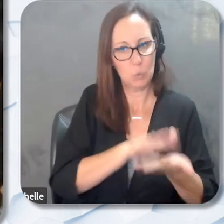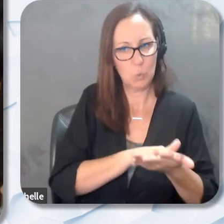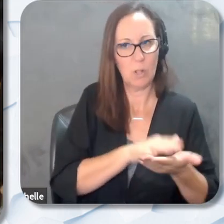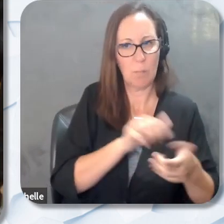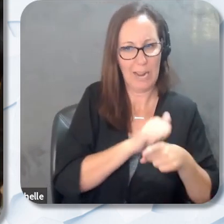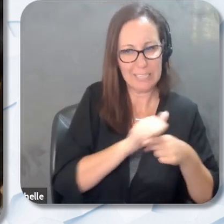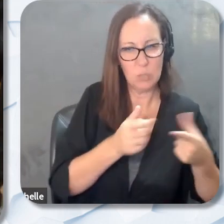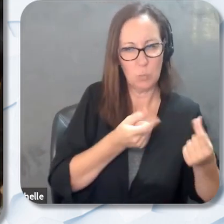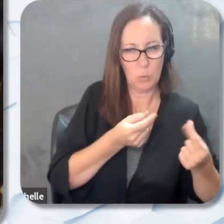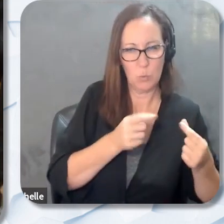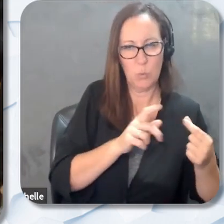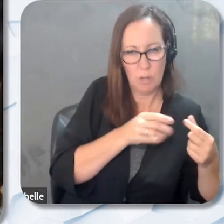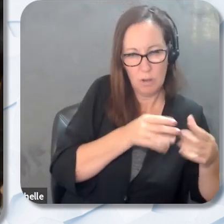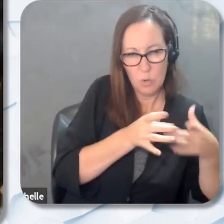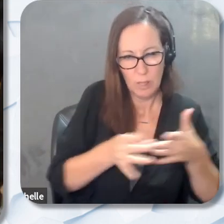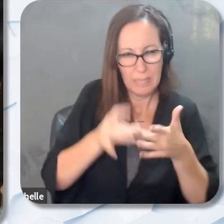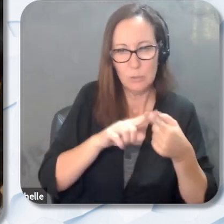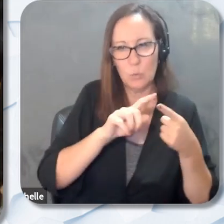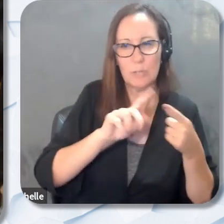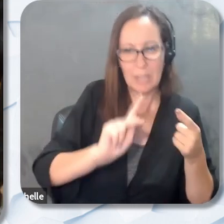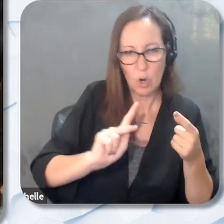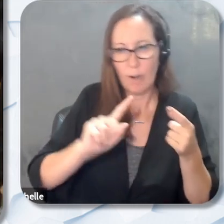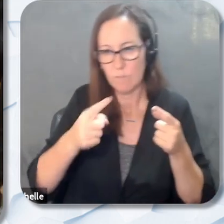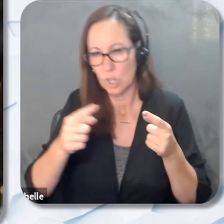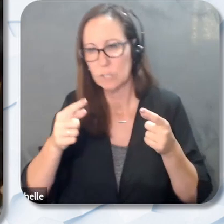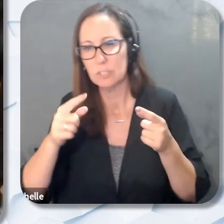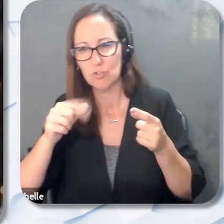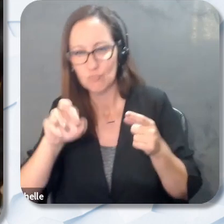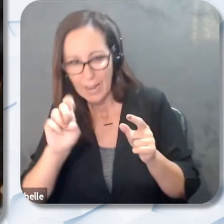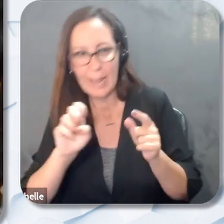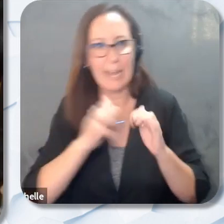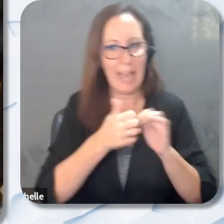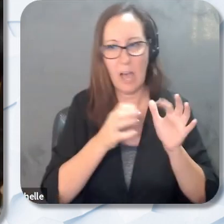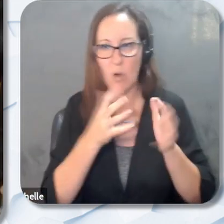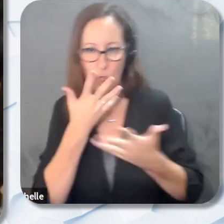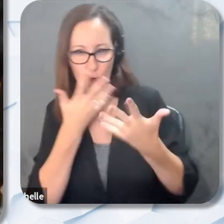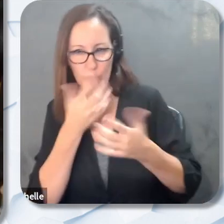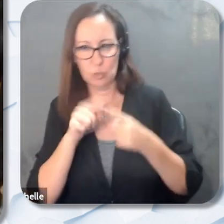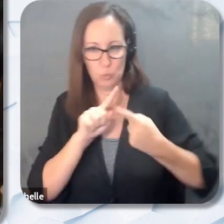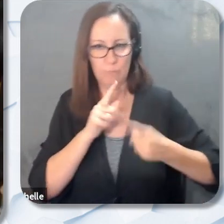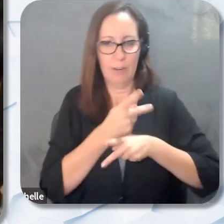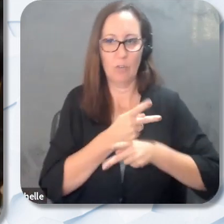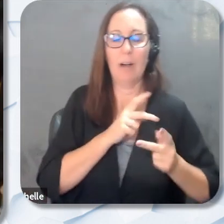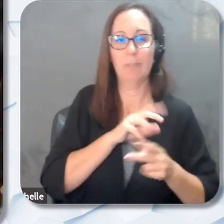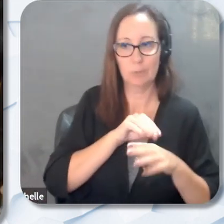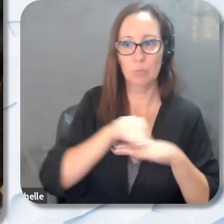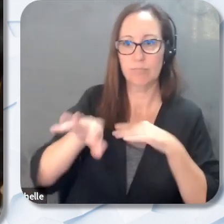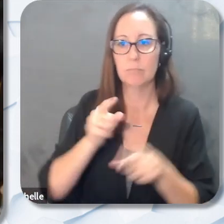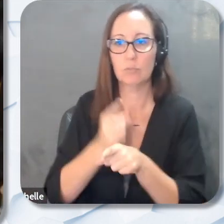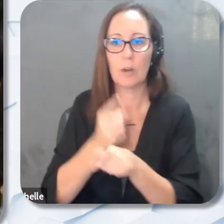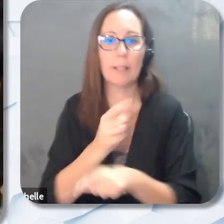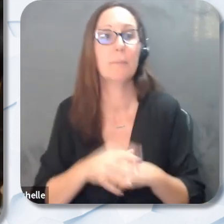to the kindergarten and first grade years next. One place that has offered on school leader,